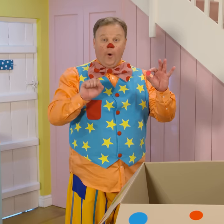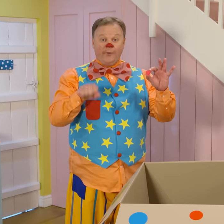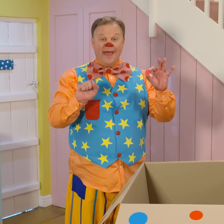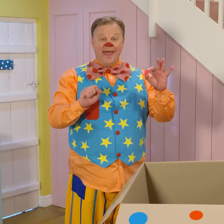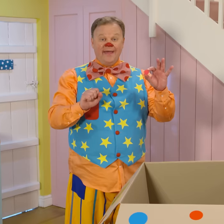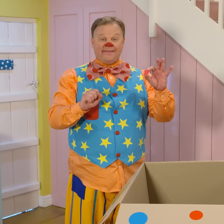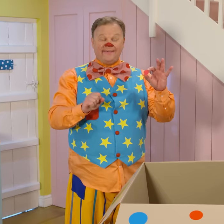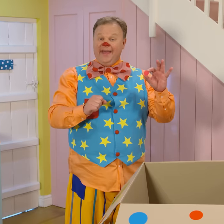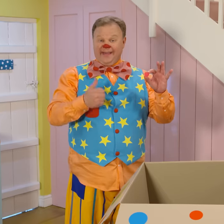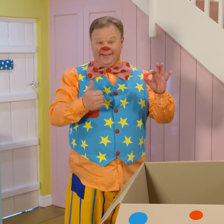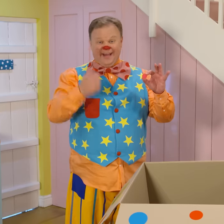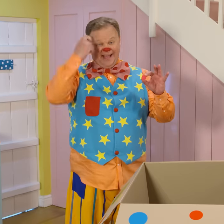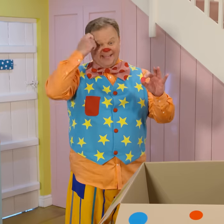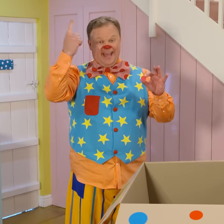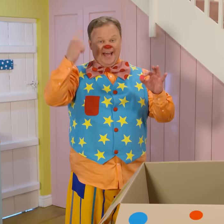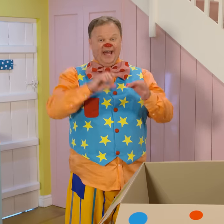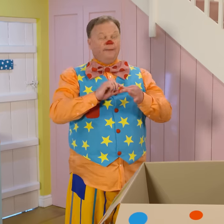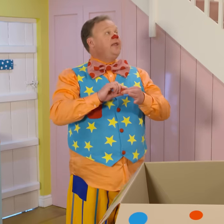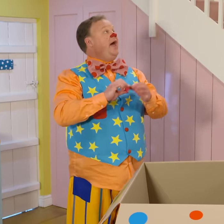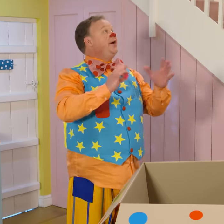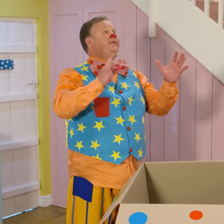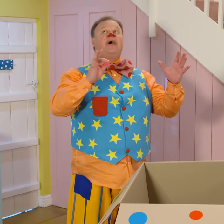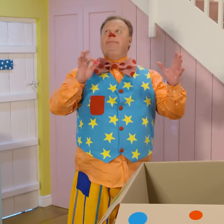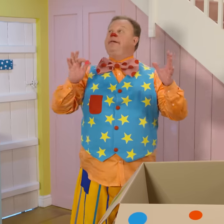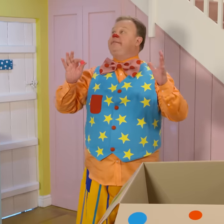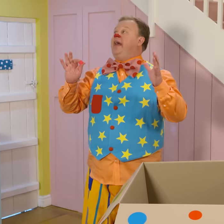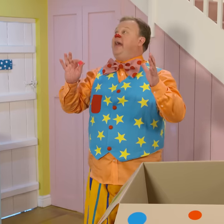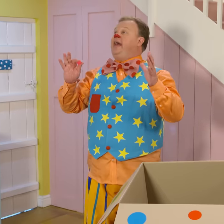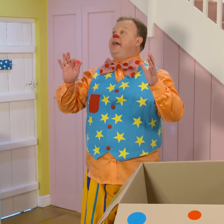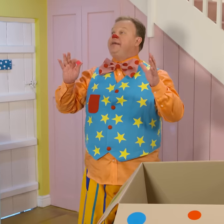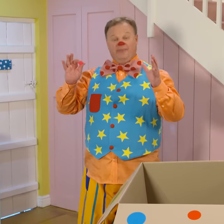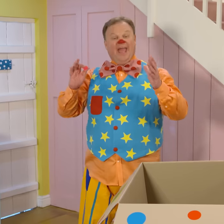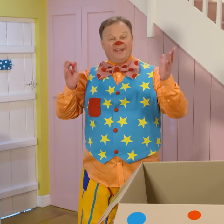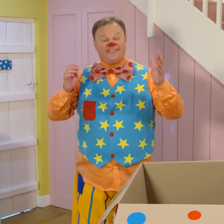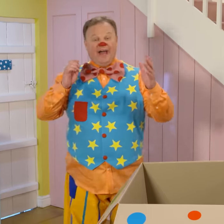oh yes good idea oh tumble ted it's time